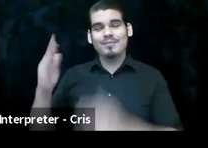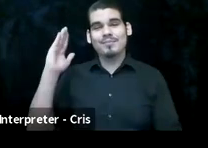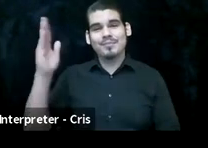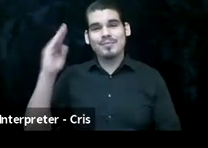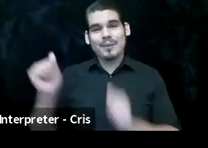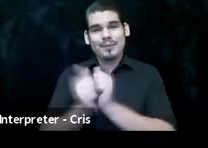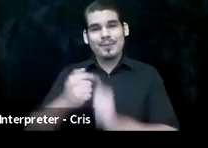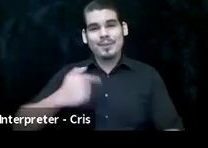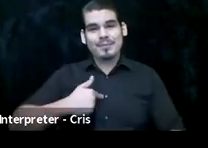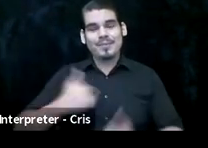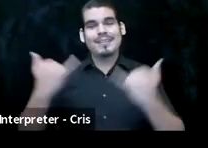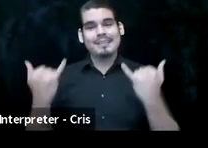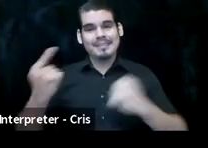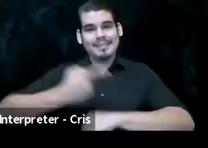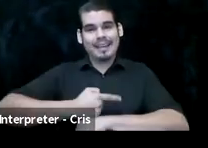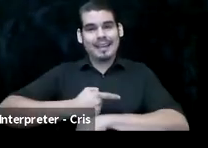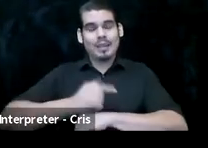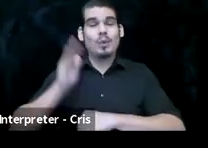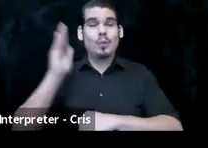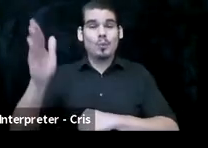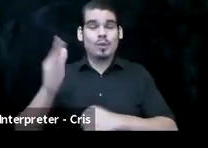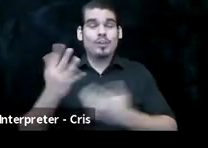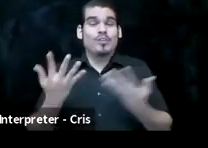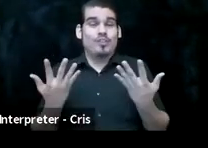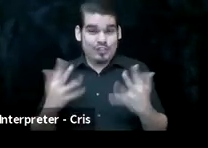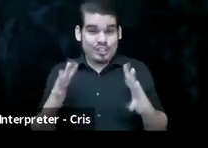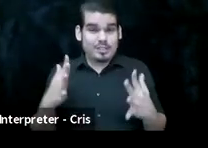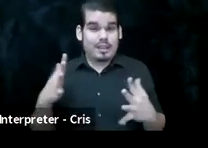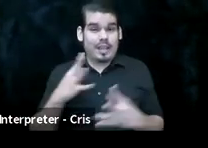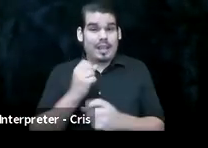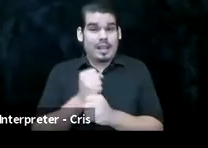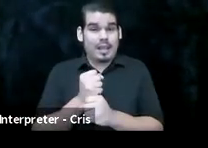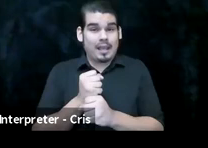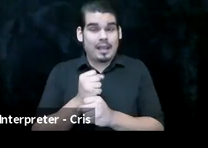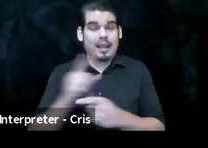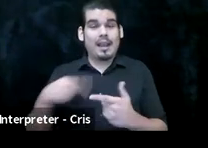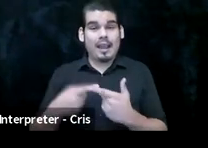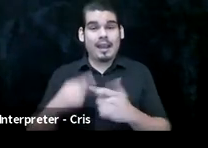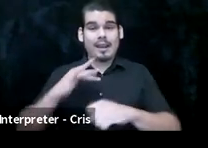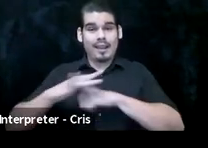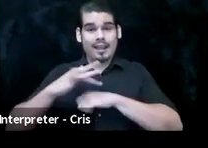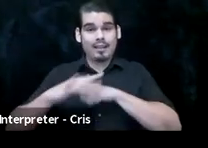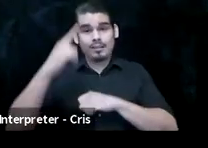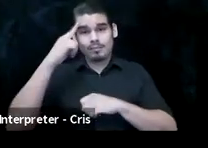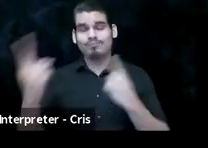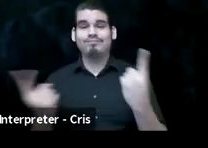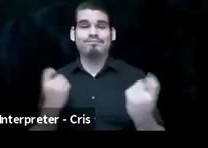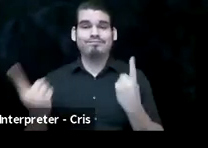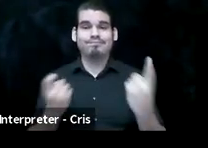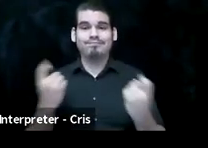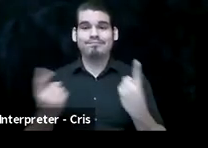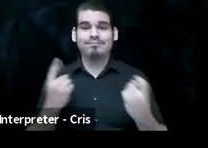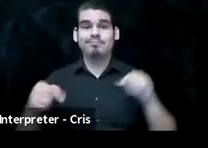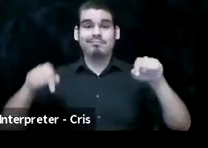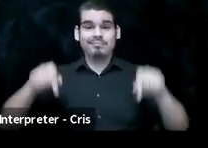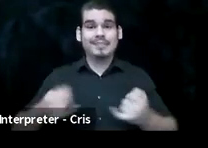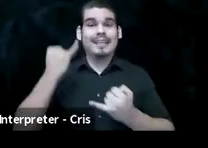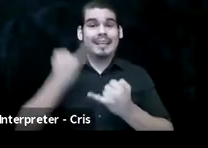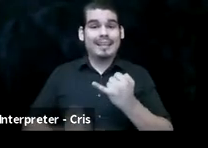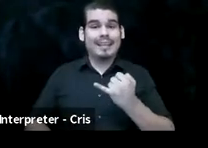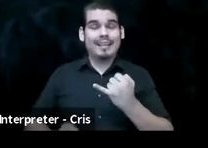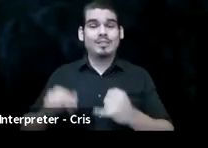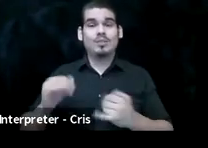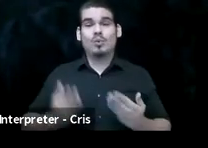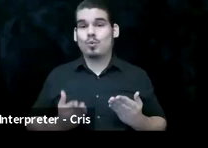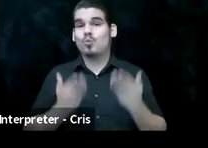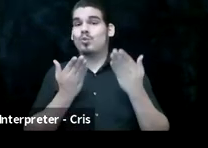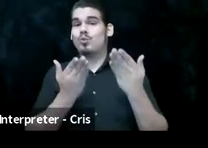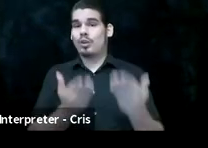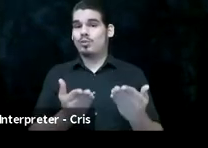Katherine Squire: But then we'll stick around for any last questions so just want to highlight some upcoming events as well, always This was our last resolution webinars so i'm glad that we had everyone here with us.